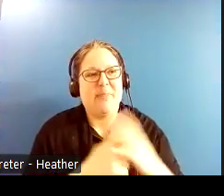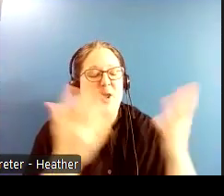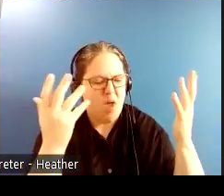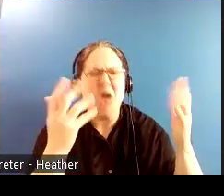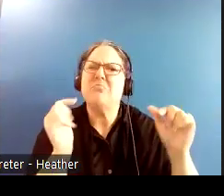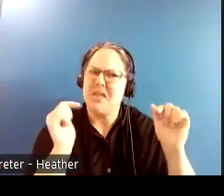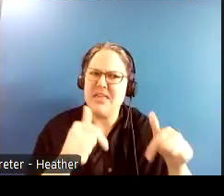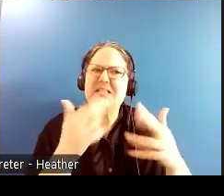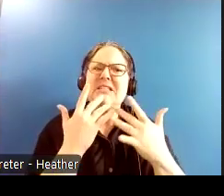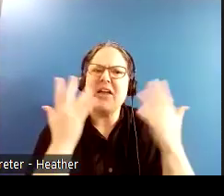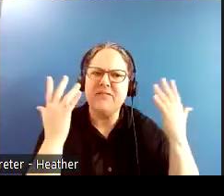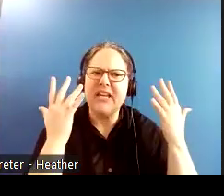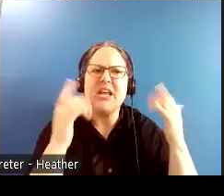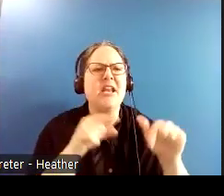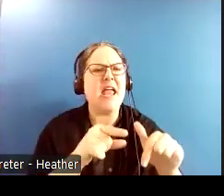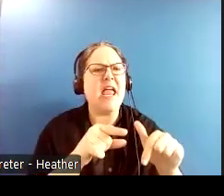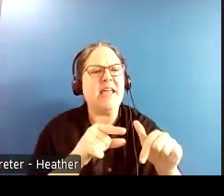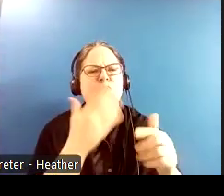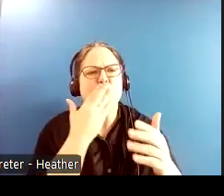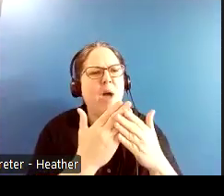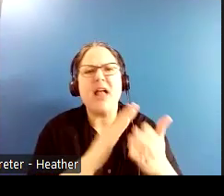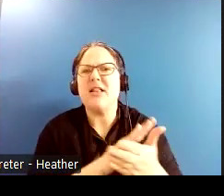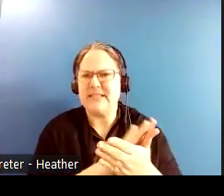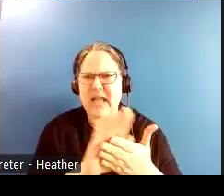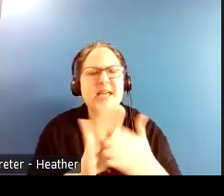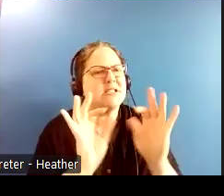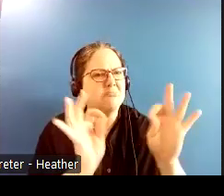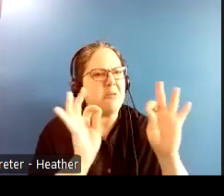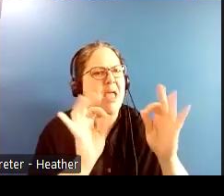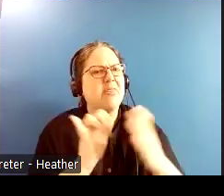a convenient number. It rounds well. It's it's nice." Uh and that is the result of my science.